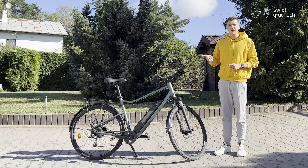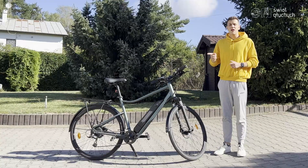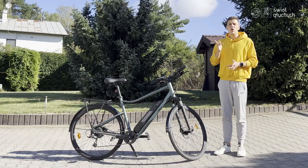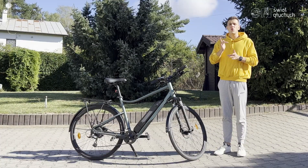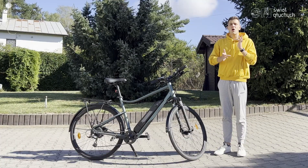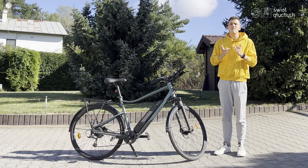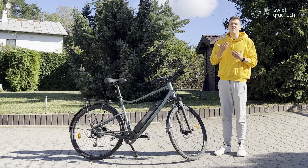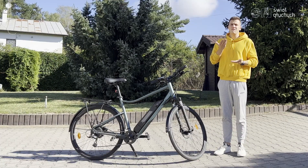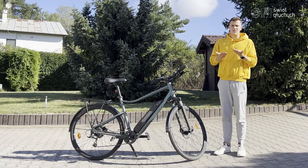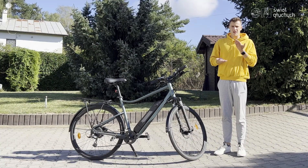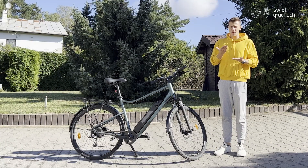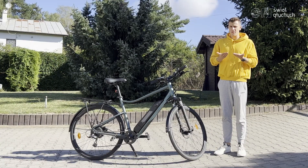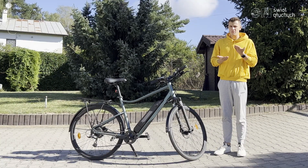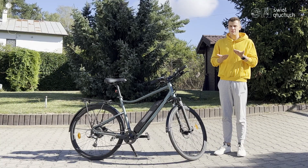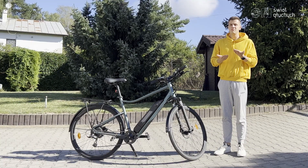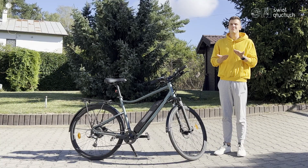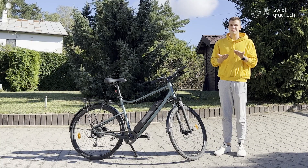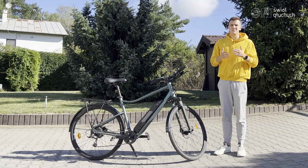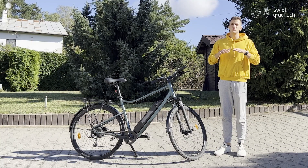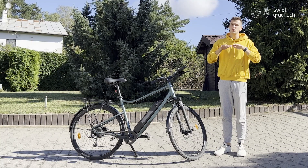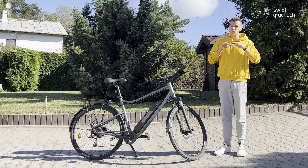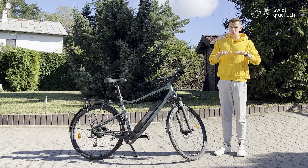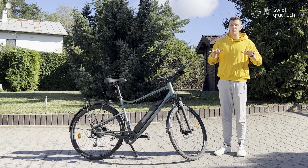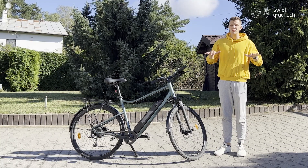The weight of the bike is big,